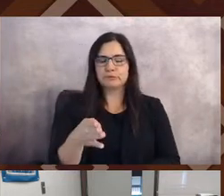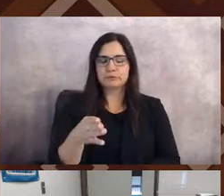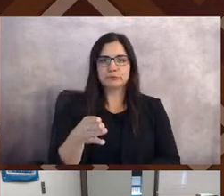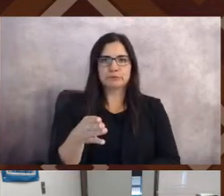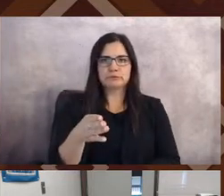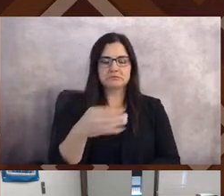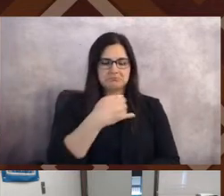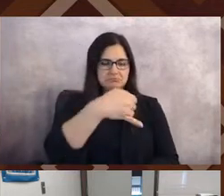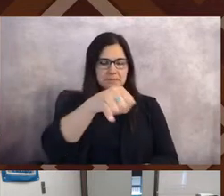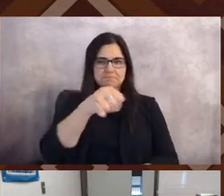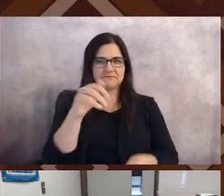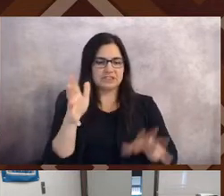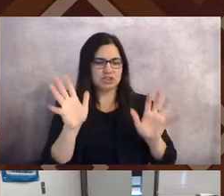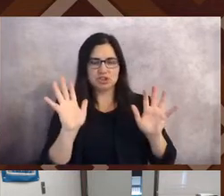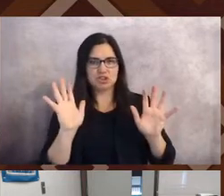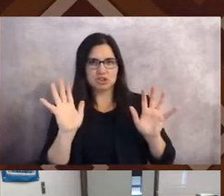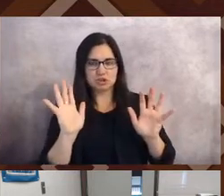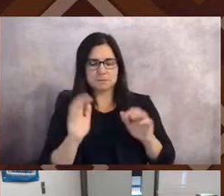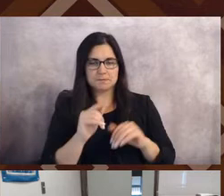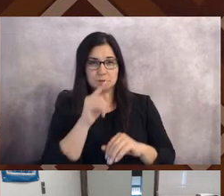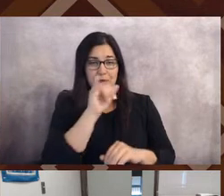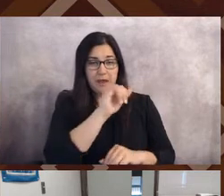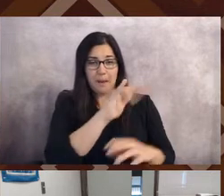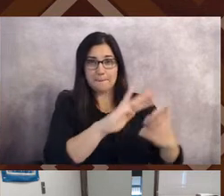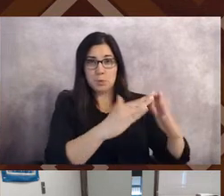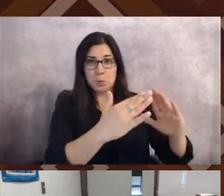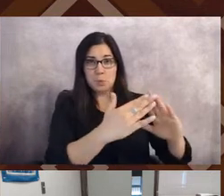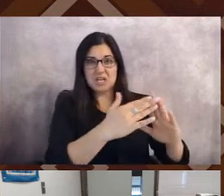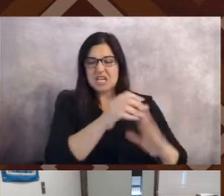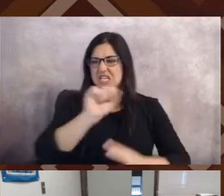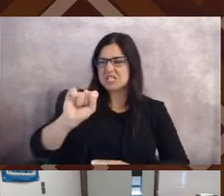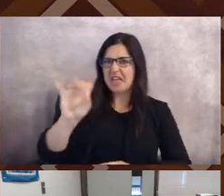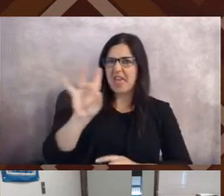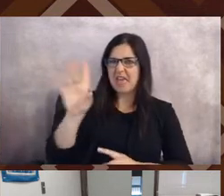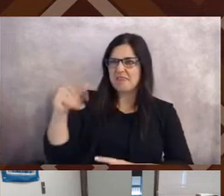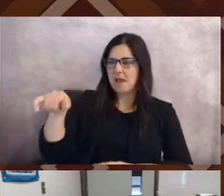to that community that turned on them and hated them. So much. Yeah,